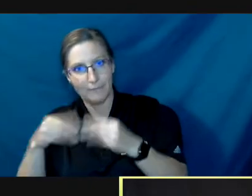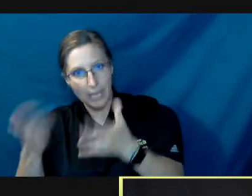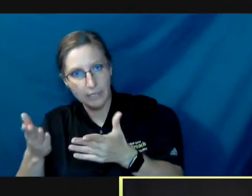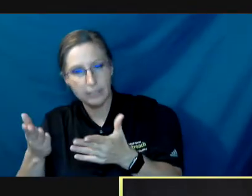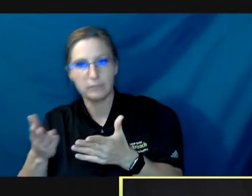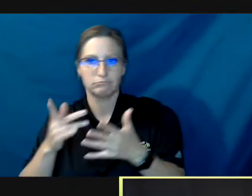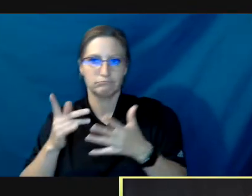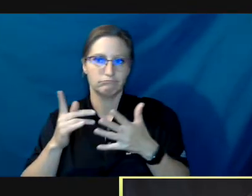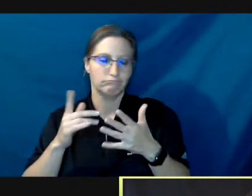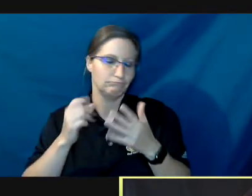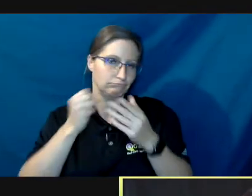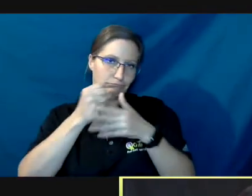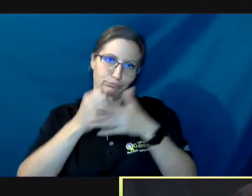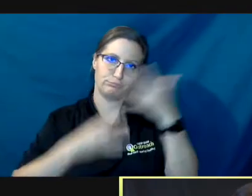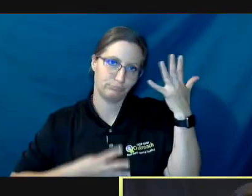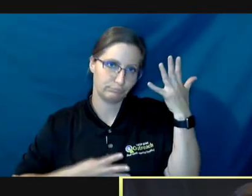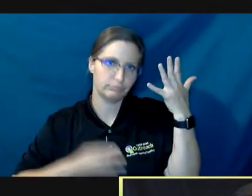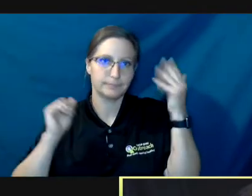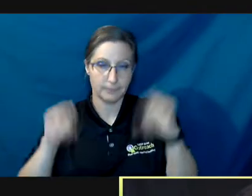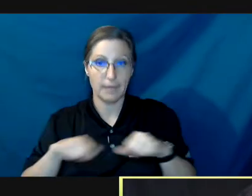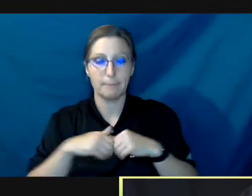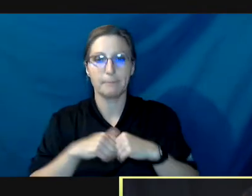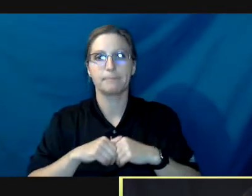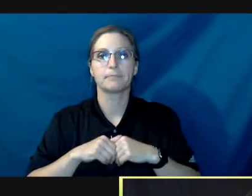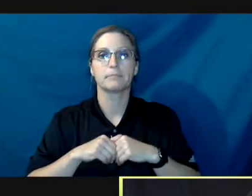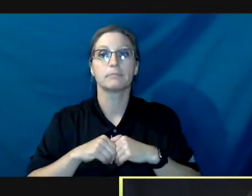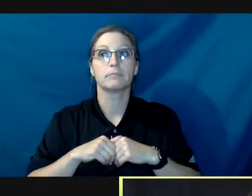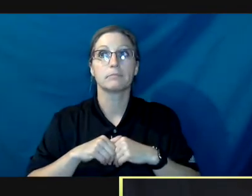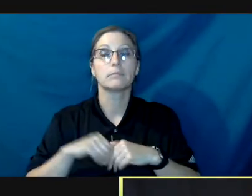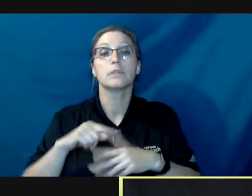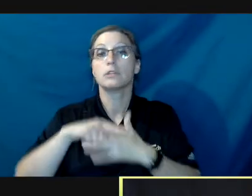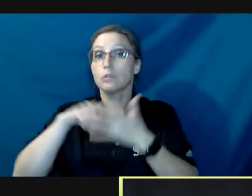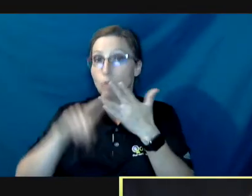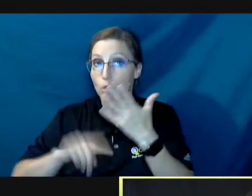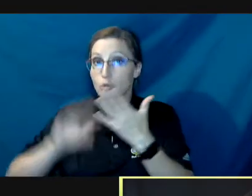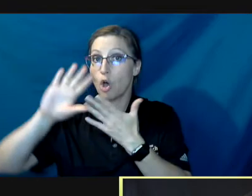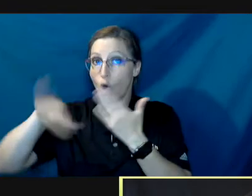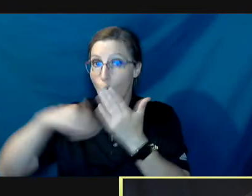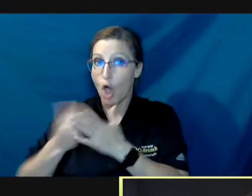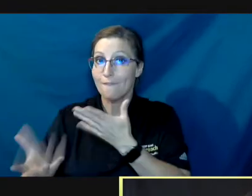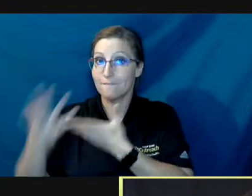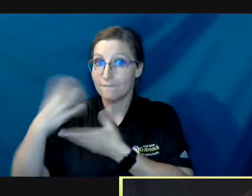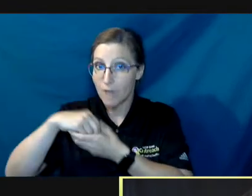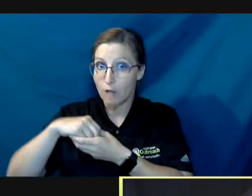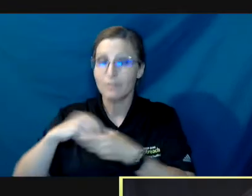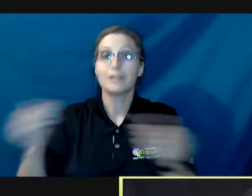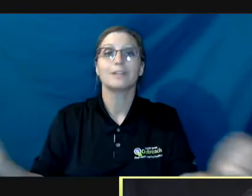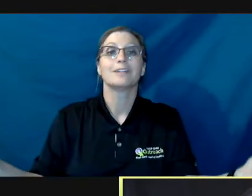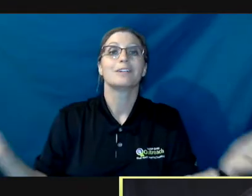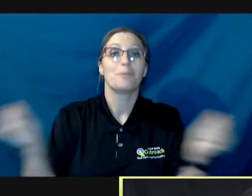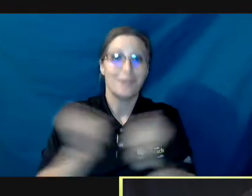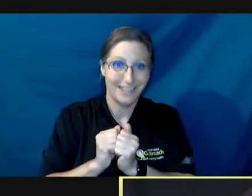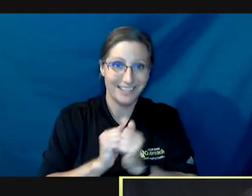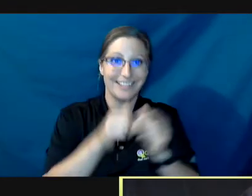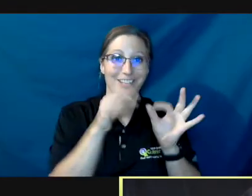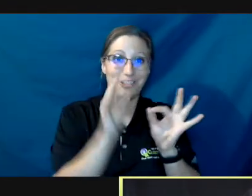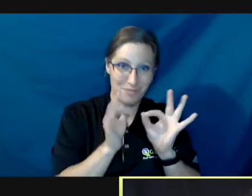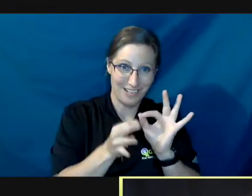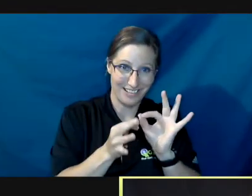All of those things come into play along with providing interpretation.